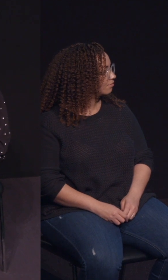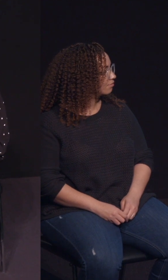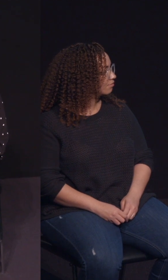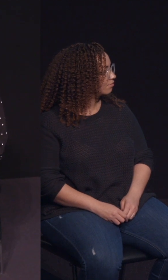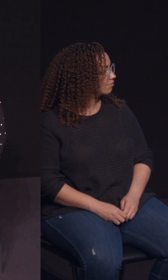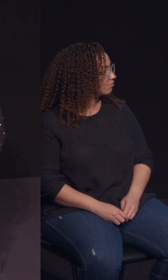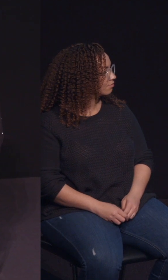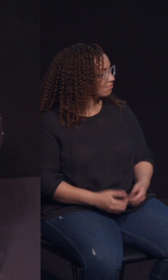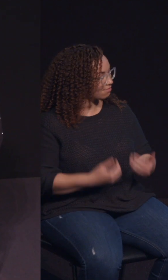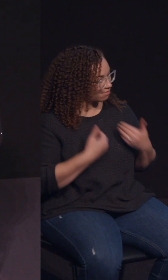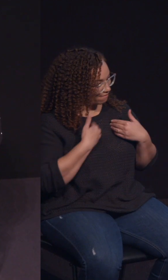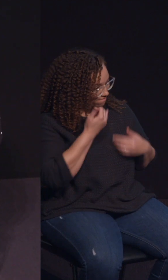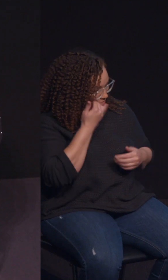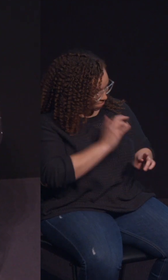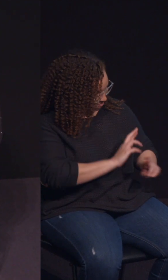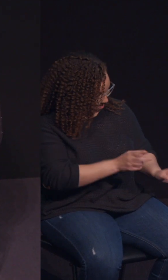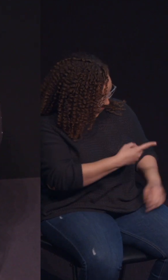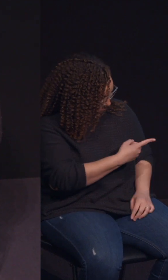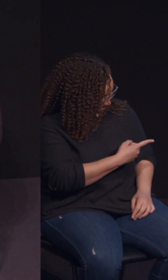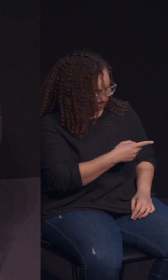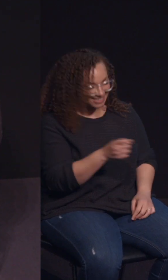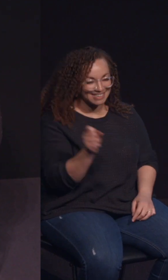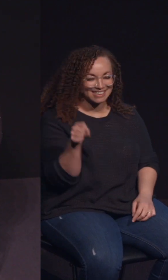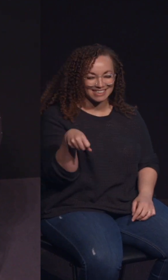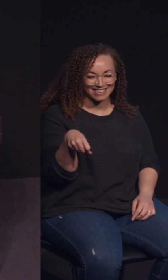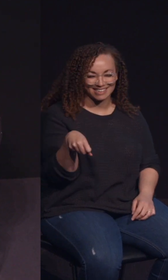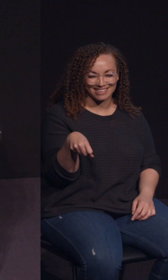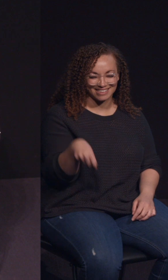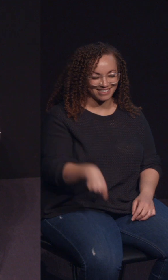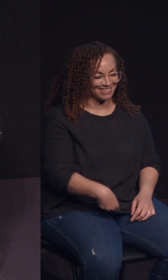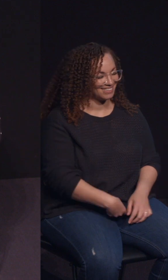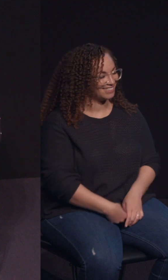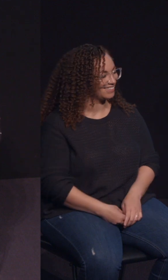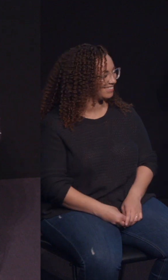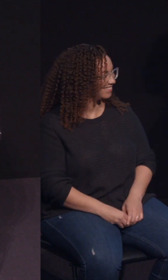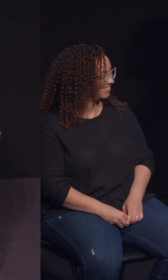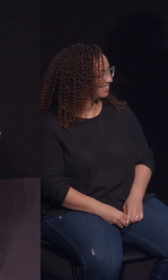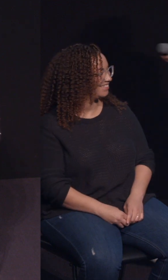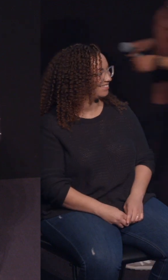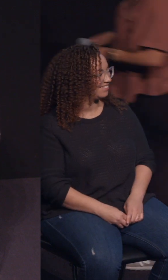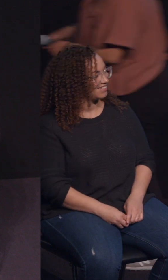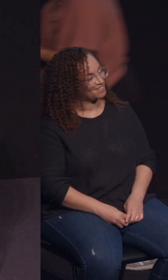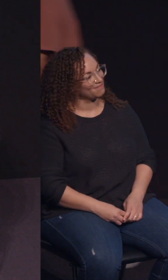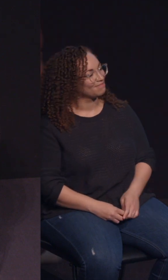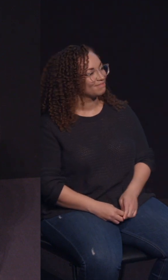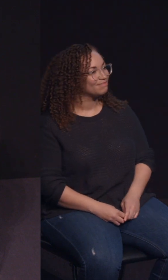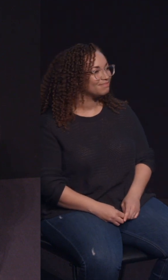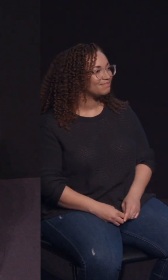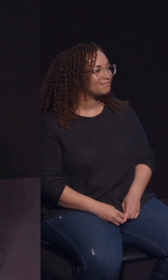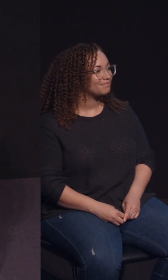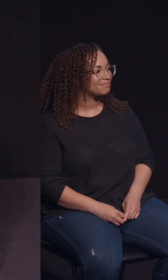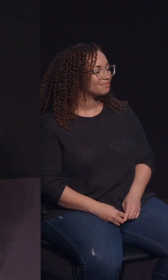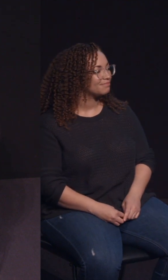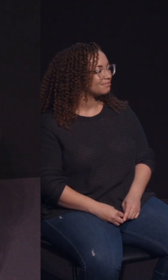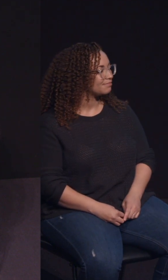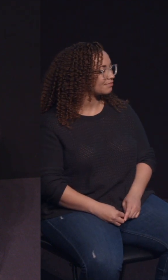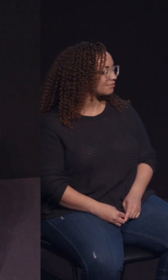Beatrice: Yes. Joshua: Nice.